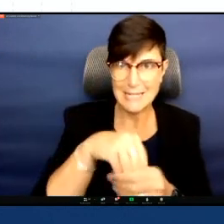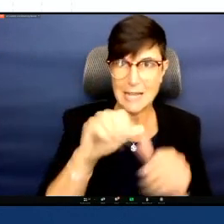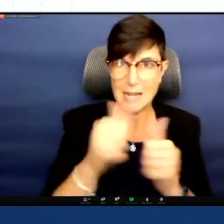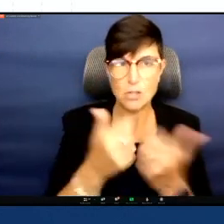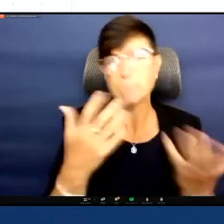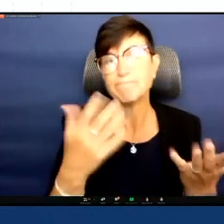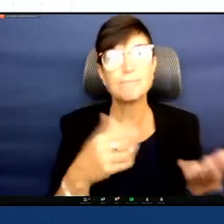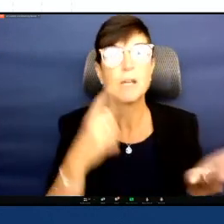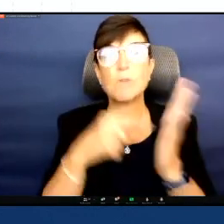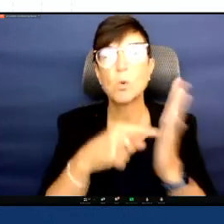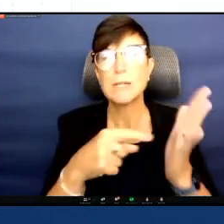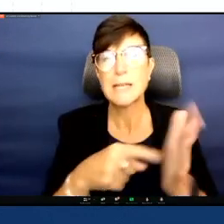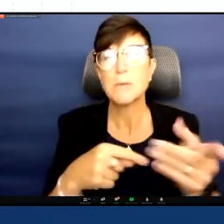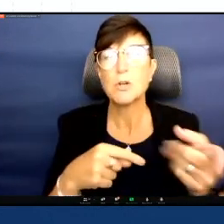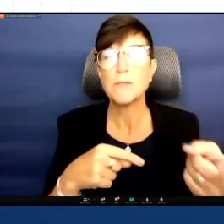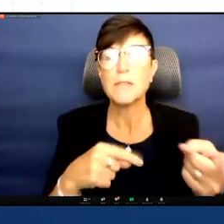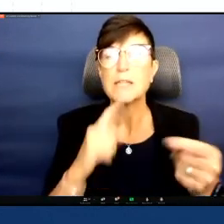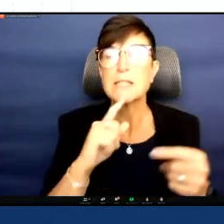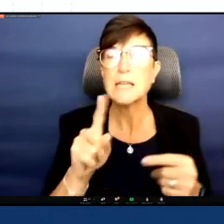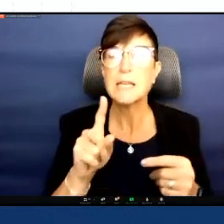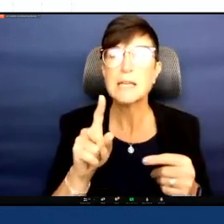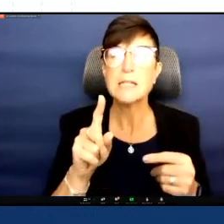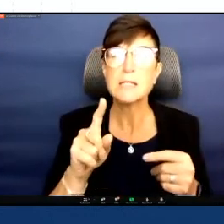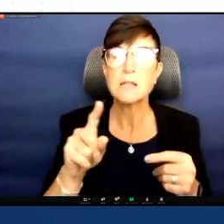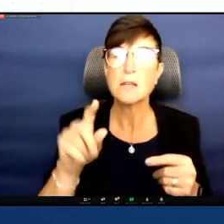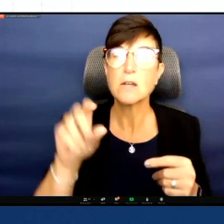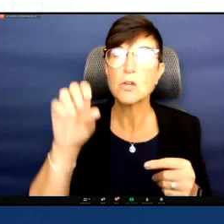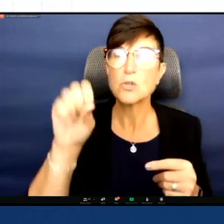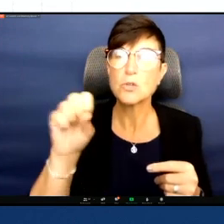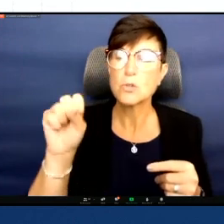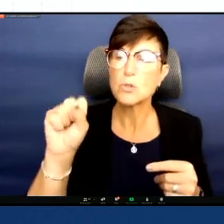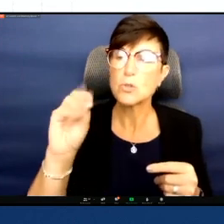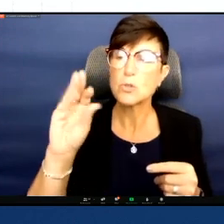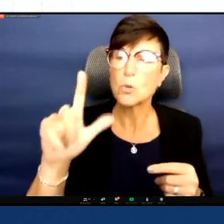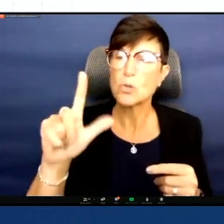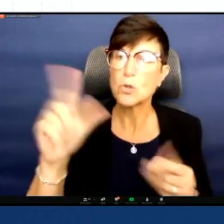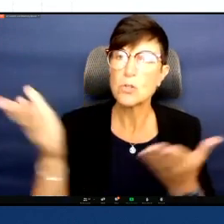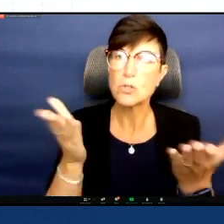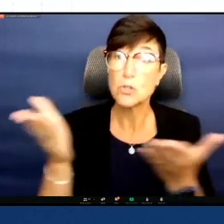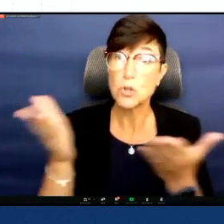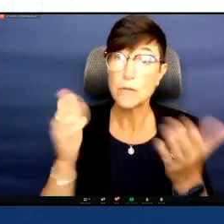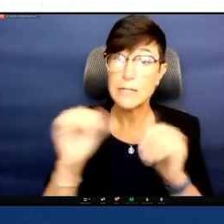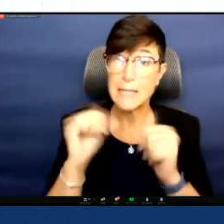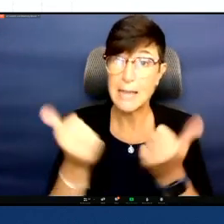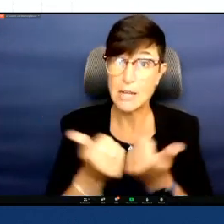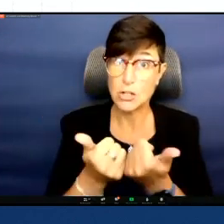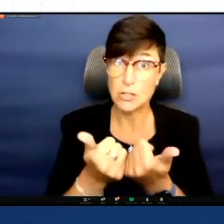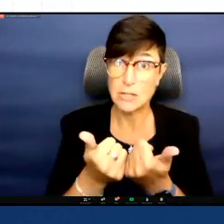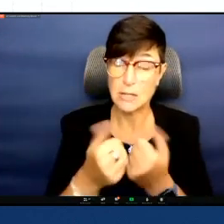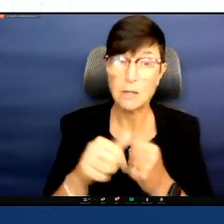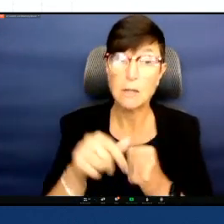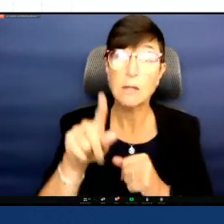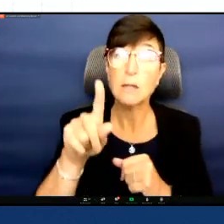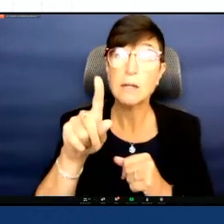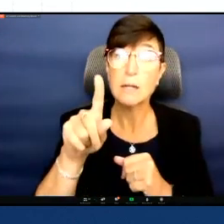the budget units within the social services agency. And then you can click again to drill down even further.